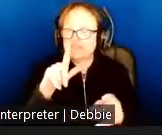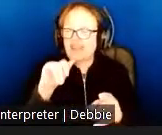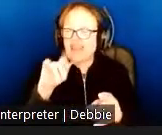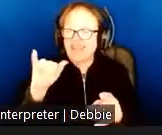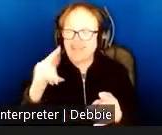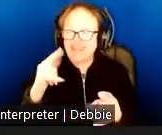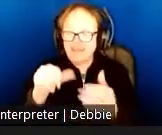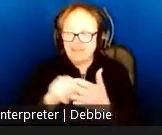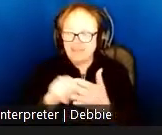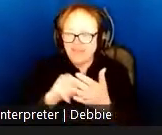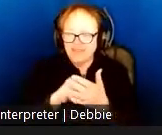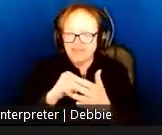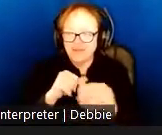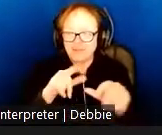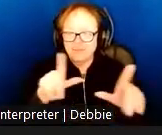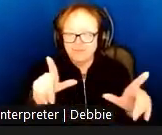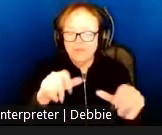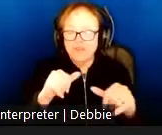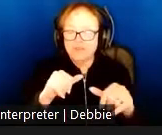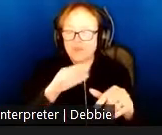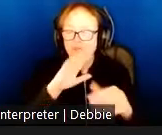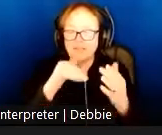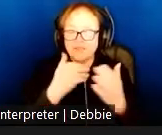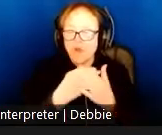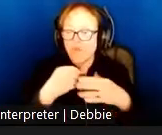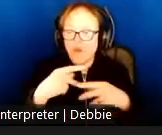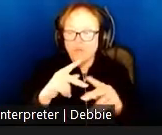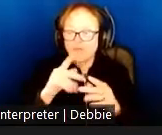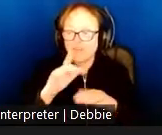options and grant opportunities available to individual artists.